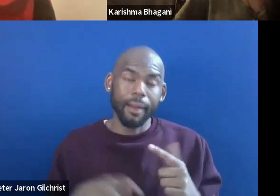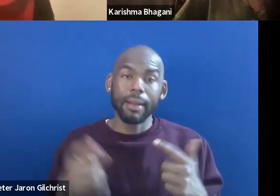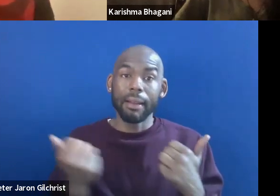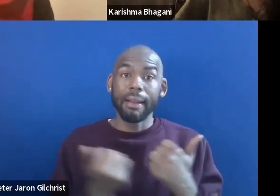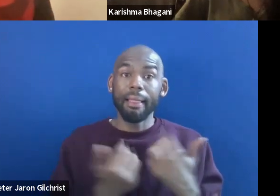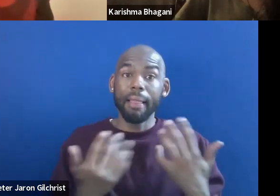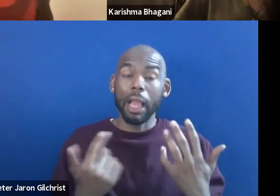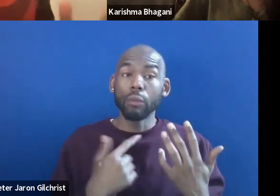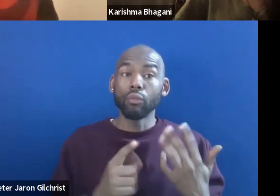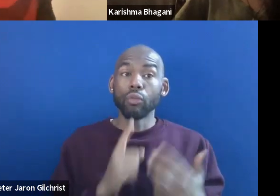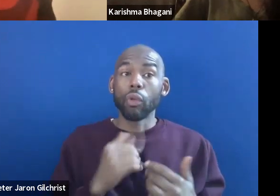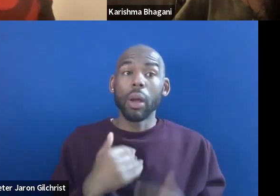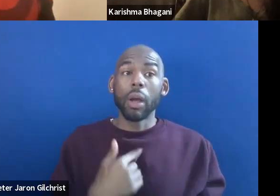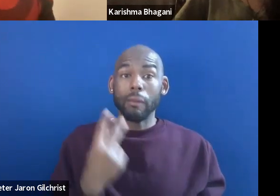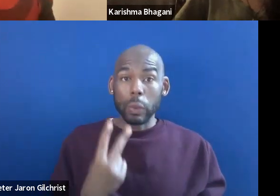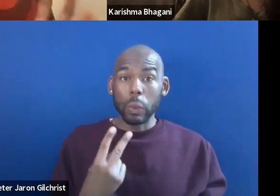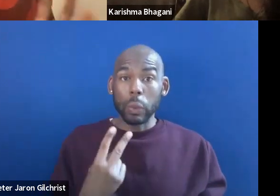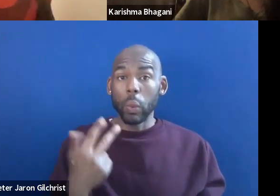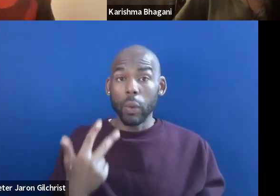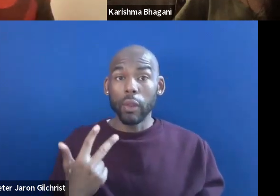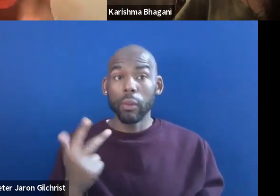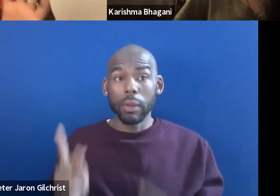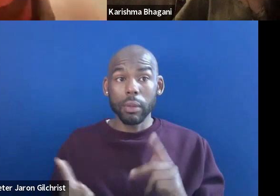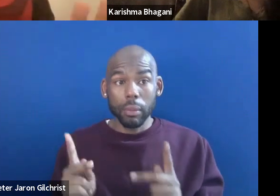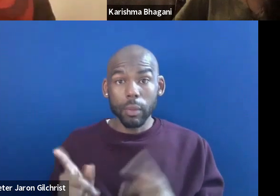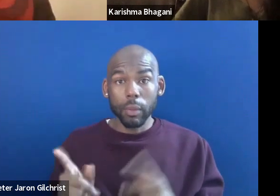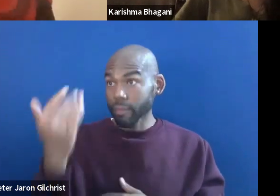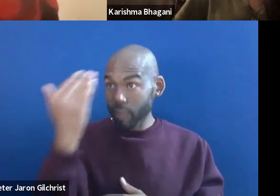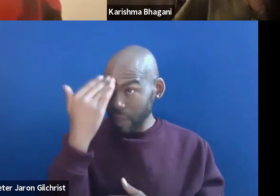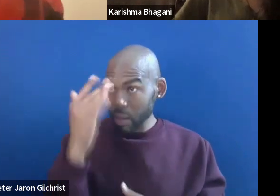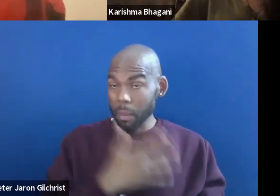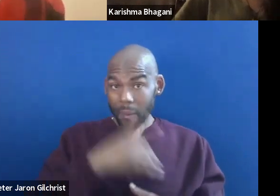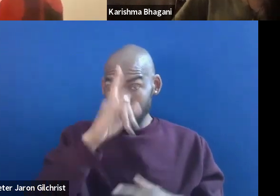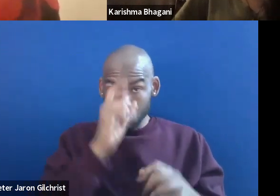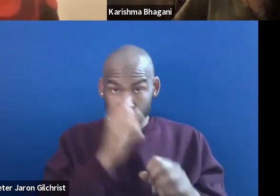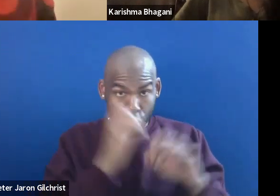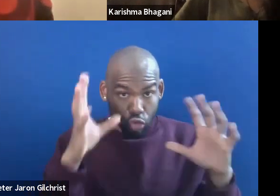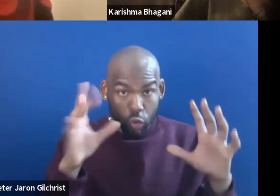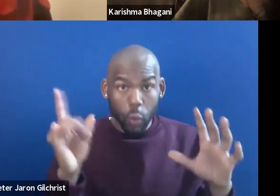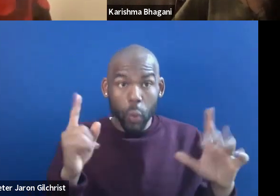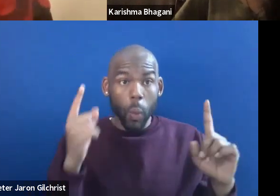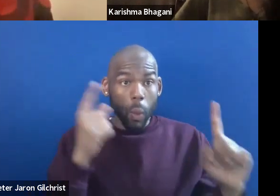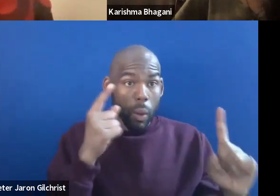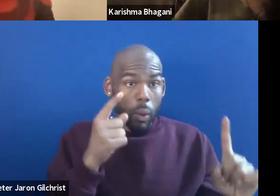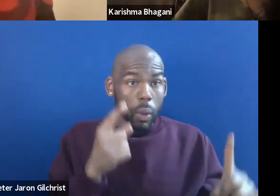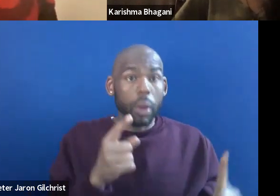I have two or three people who know the vision and know where we going and ride or die, you know?